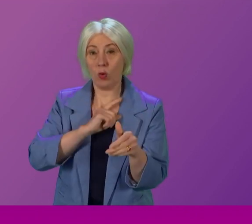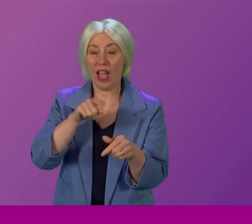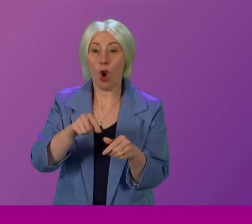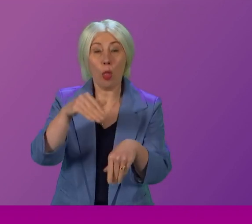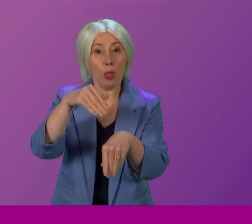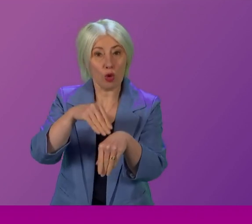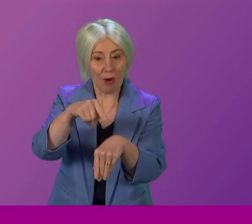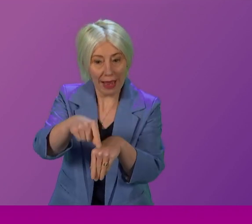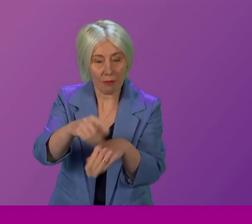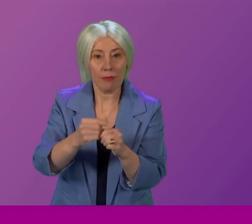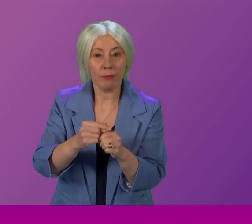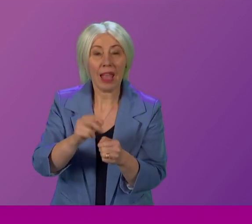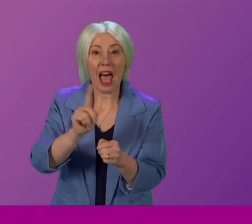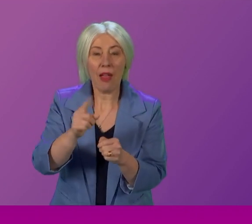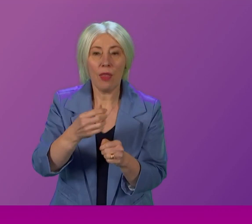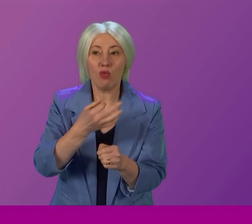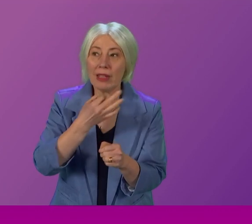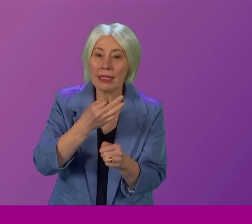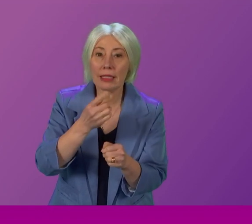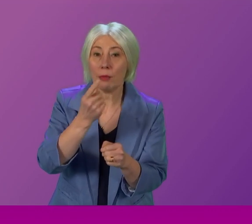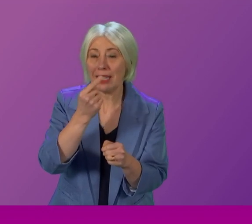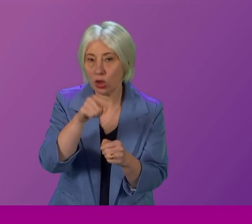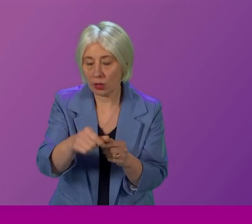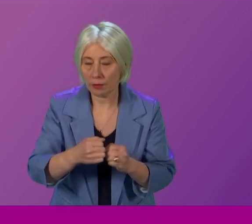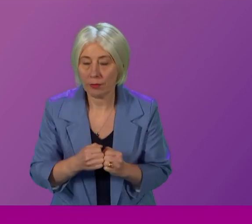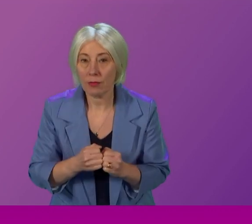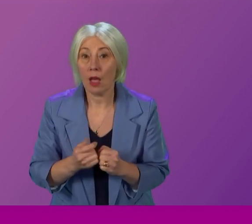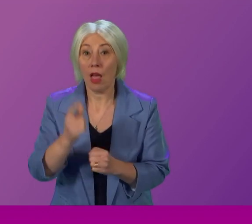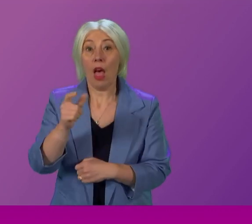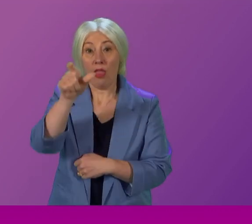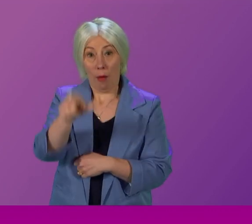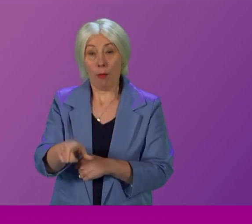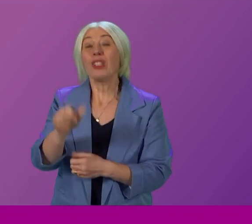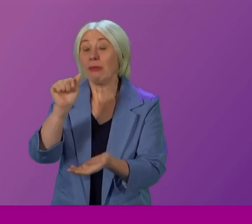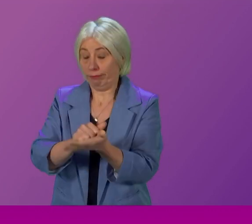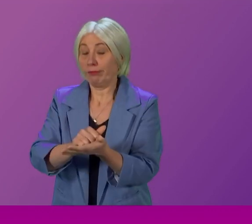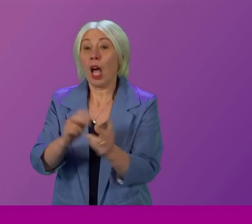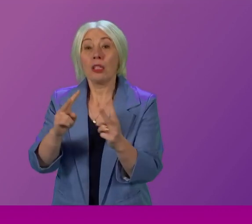nature of the risk that is posed. In this case, the individual is a double rapist. In terms of